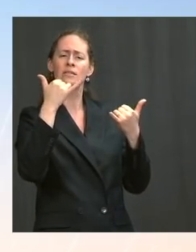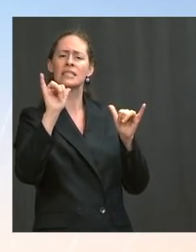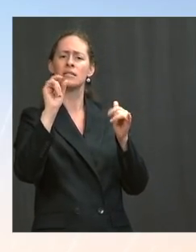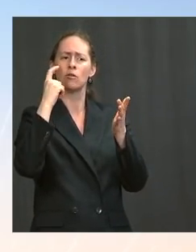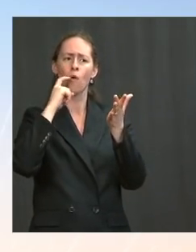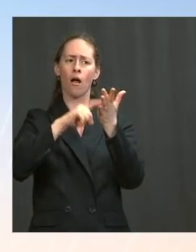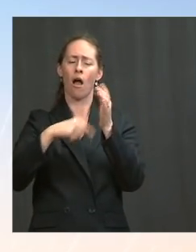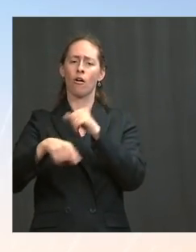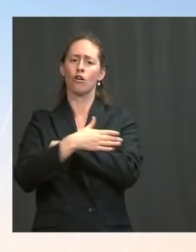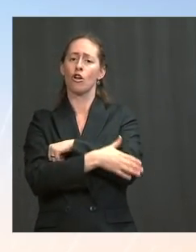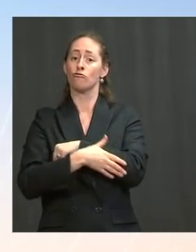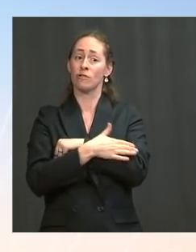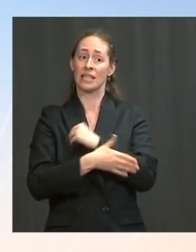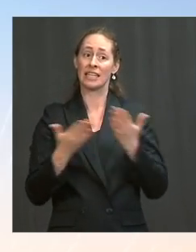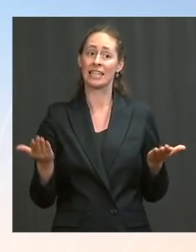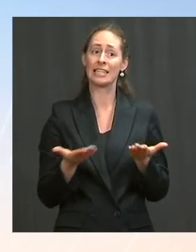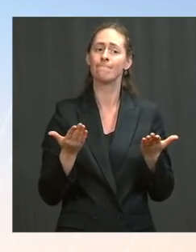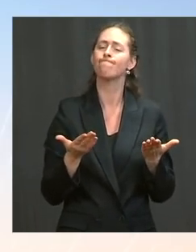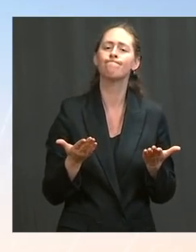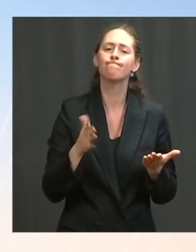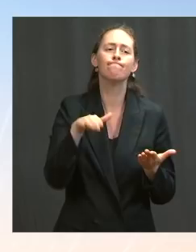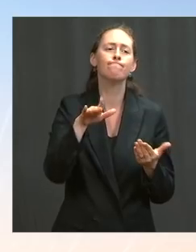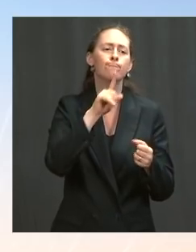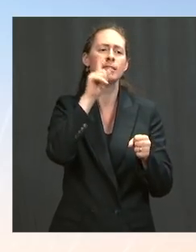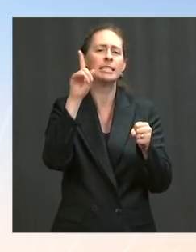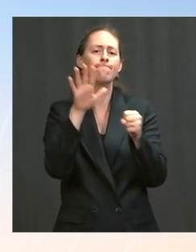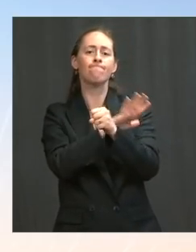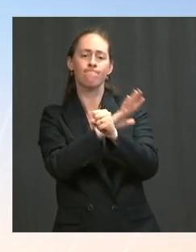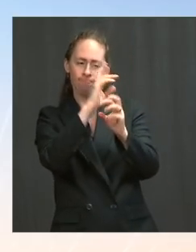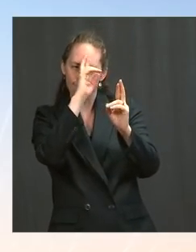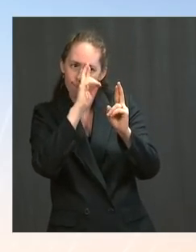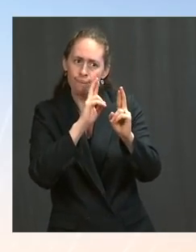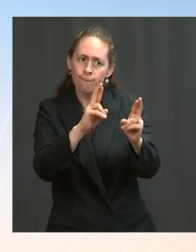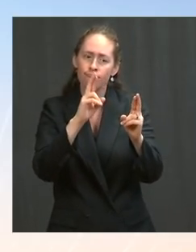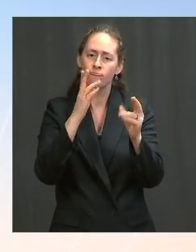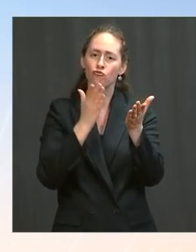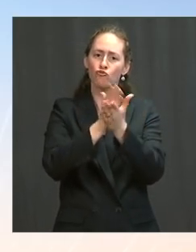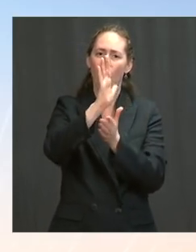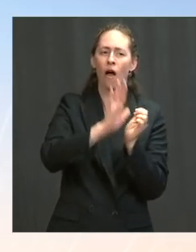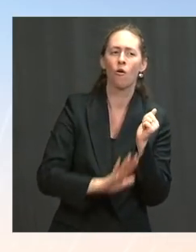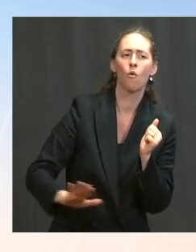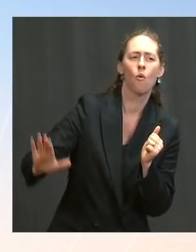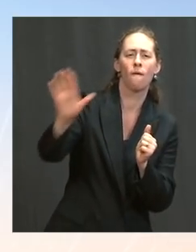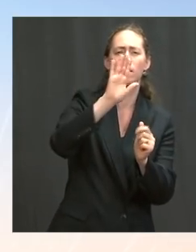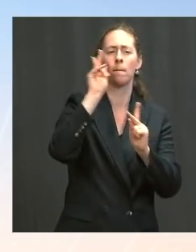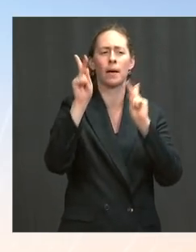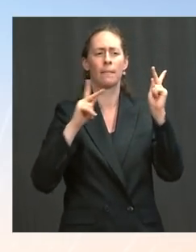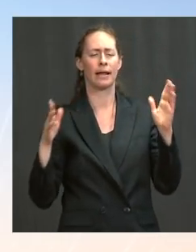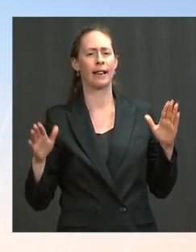and it means respecting the right of people, granted to them in the Constitution, to peacefully protest. Go ahead. The Press: Thank you, Jen. I want to switch gears